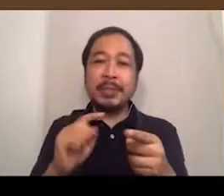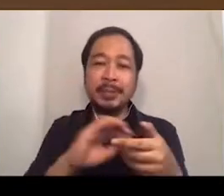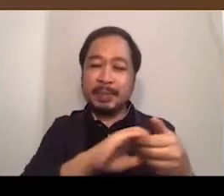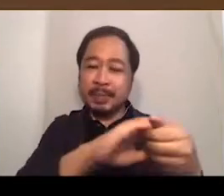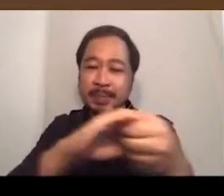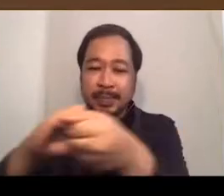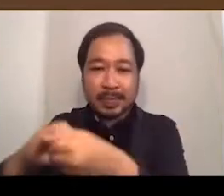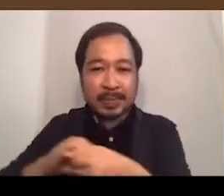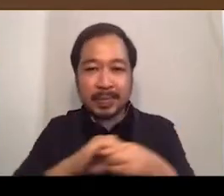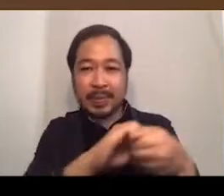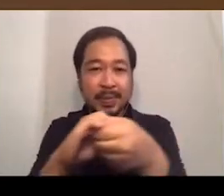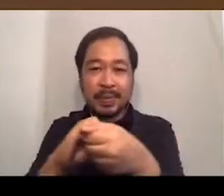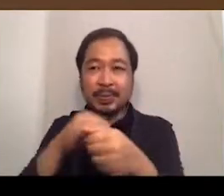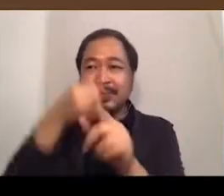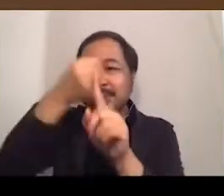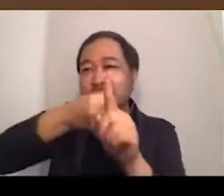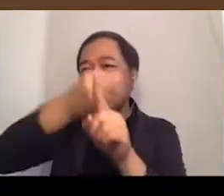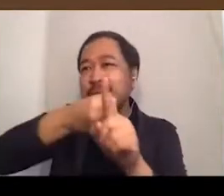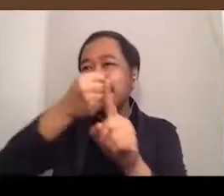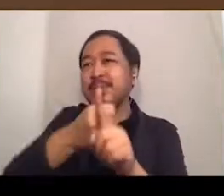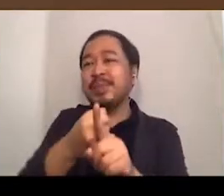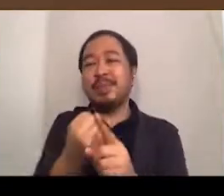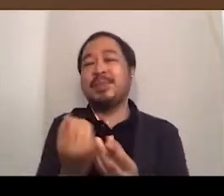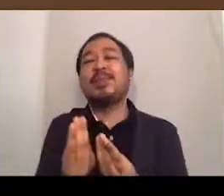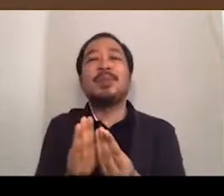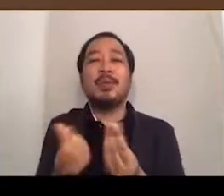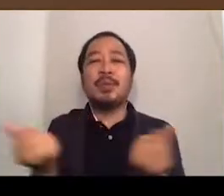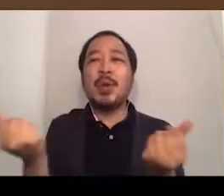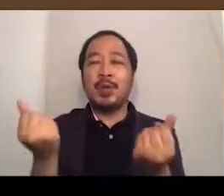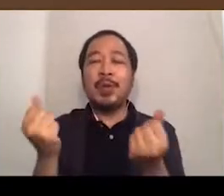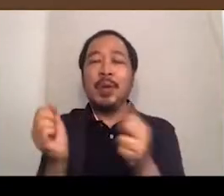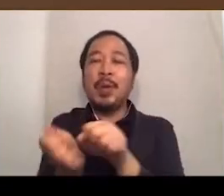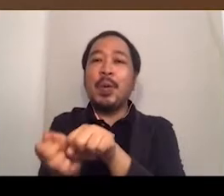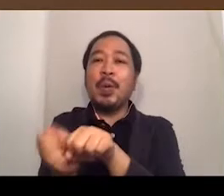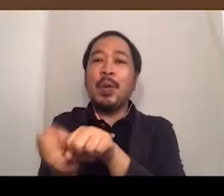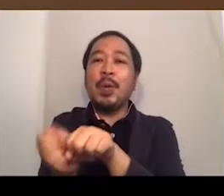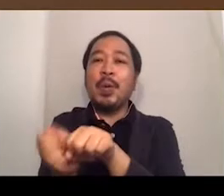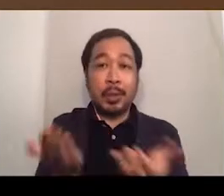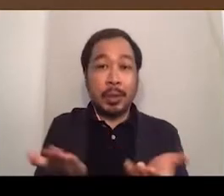in the Asia-Pacific region and beyond.